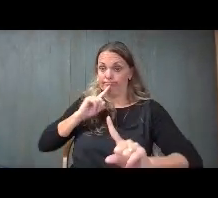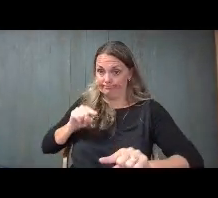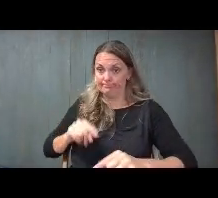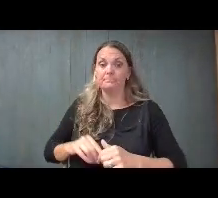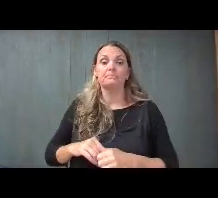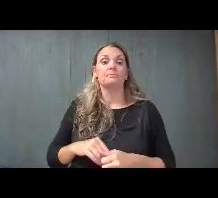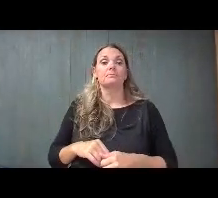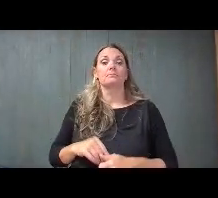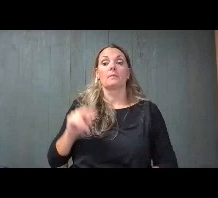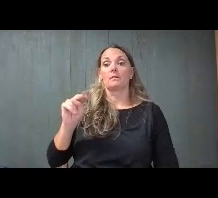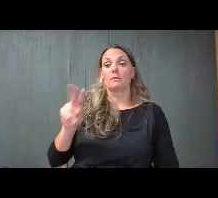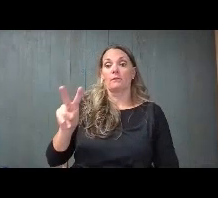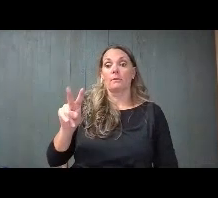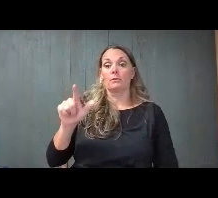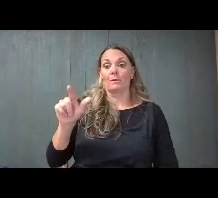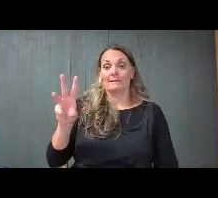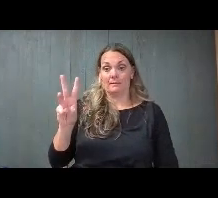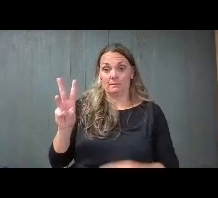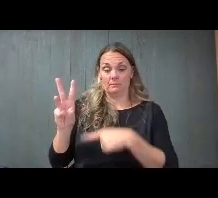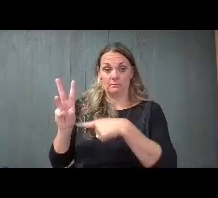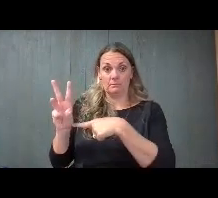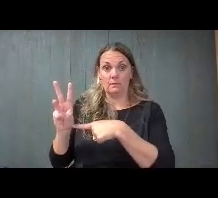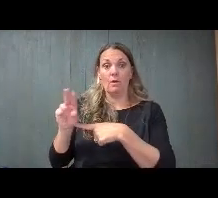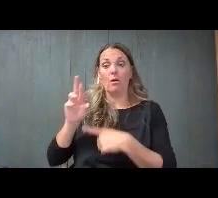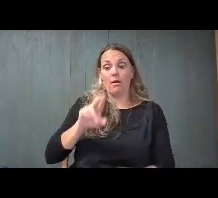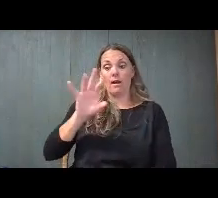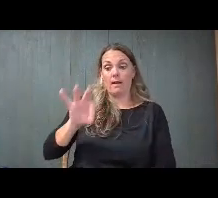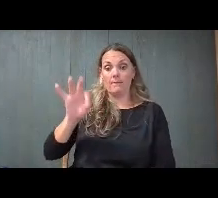November 26th RF proposals do